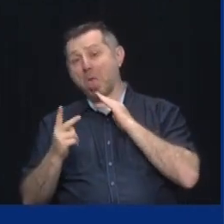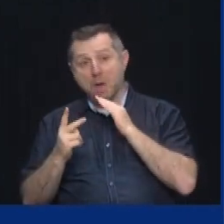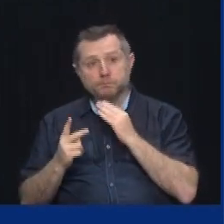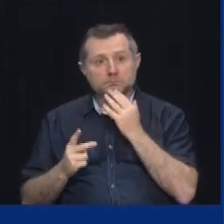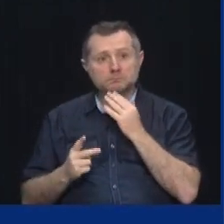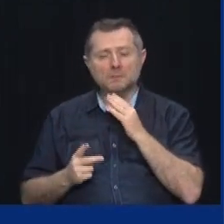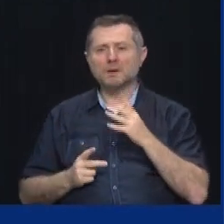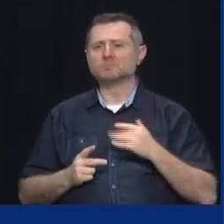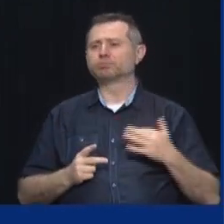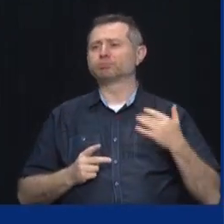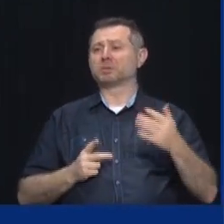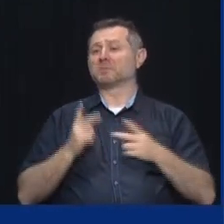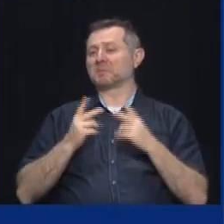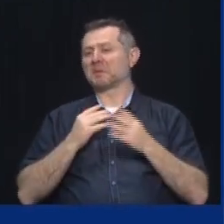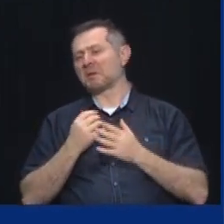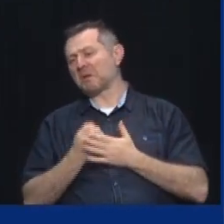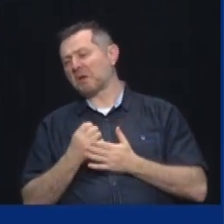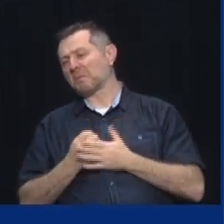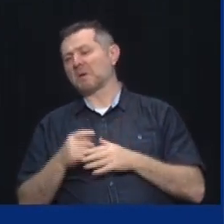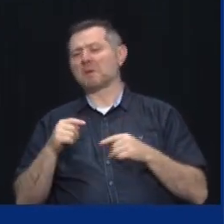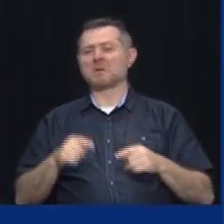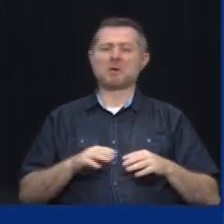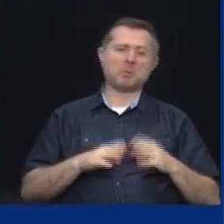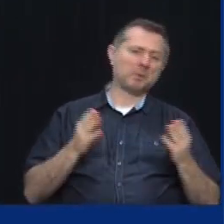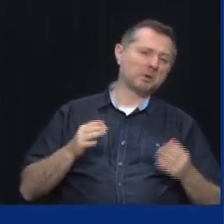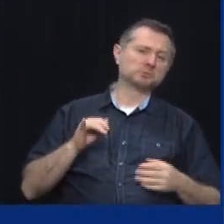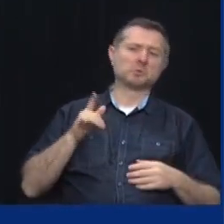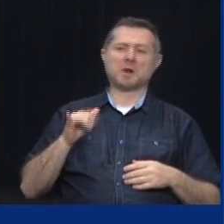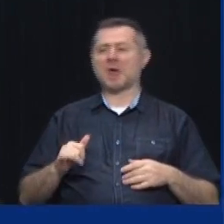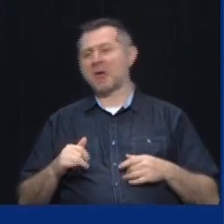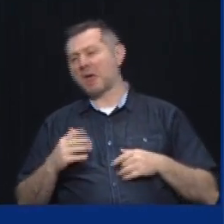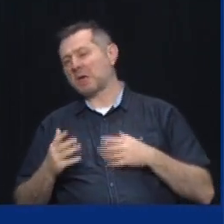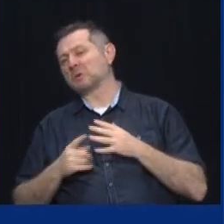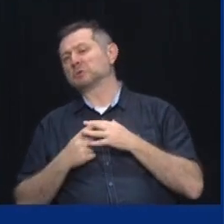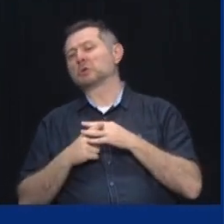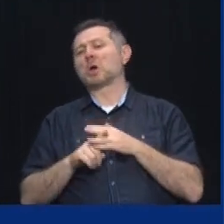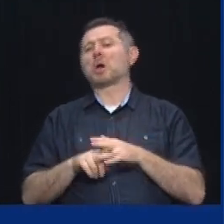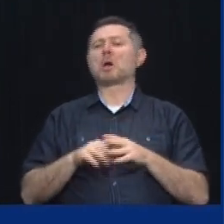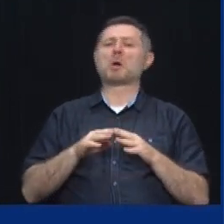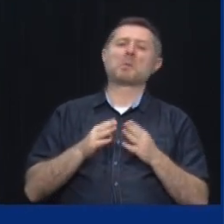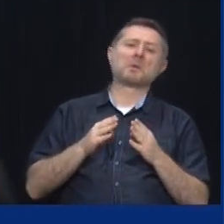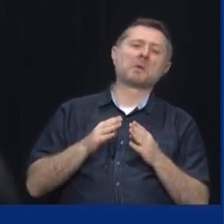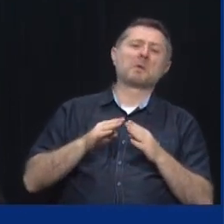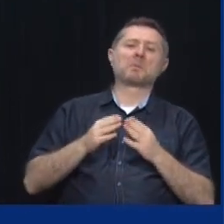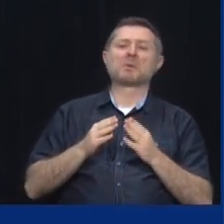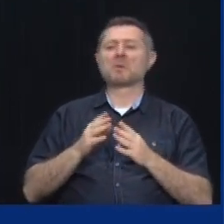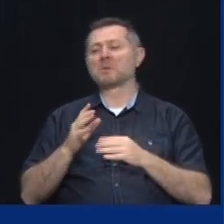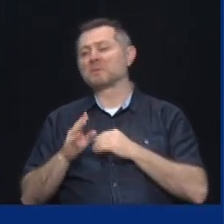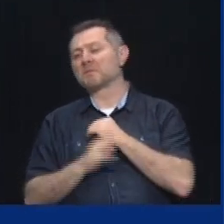IN TRUTH, OUR PROGRESS IS MUCH MORE ADVANCED THAN ANYONE PREDICTED.